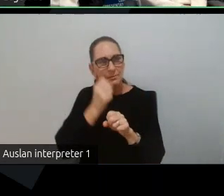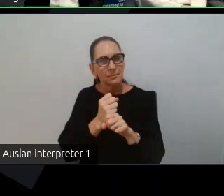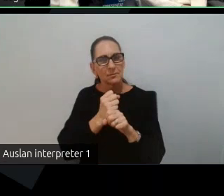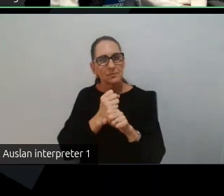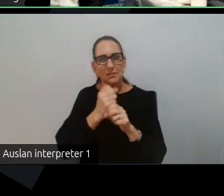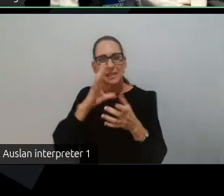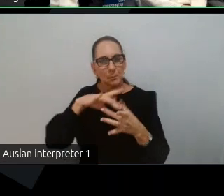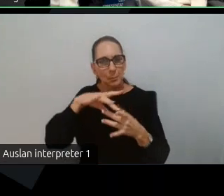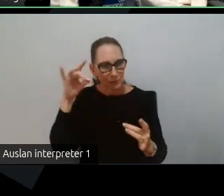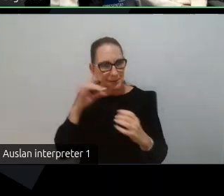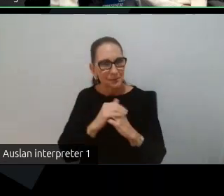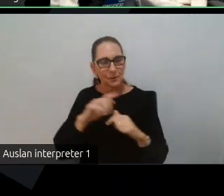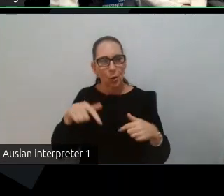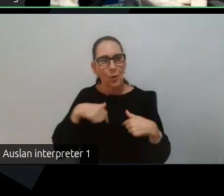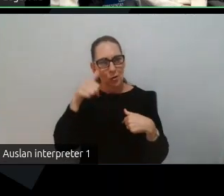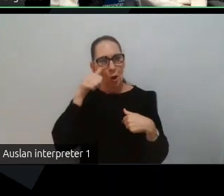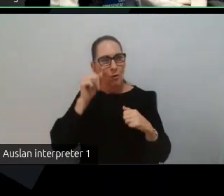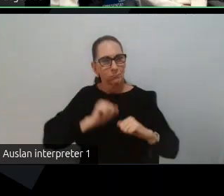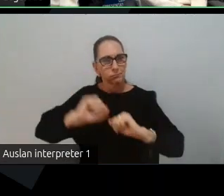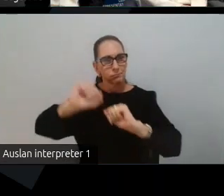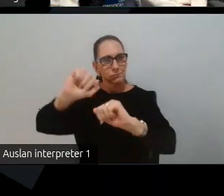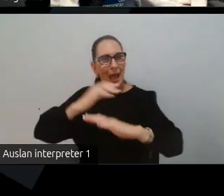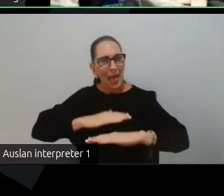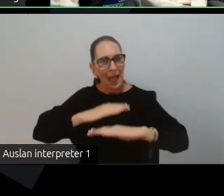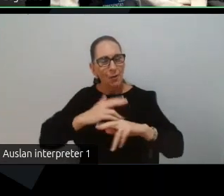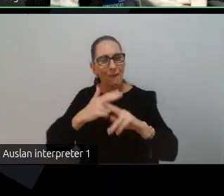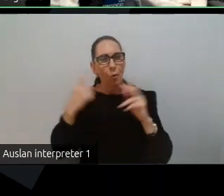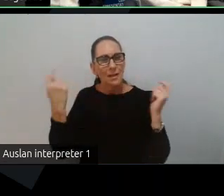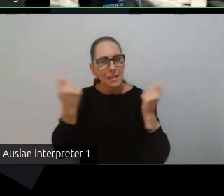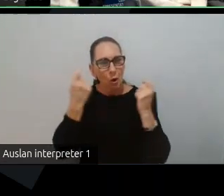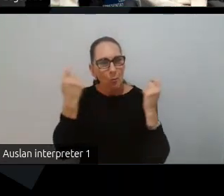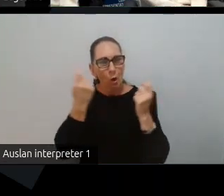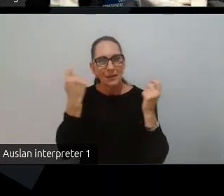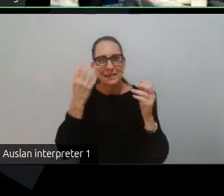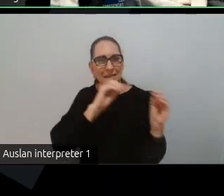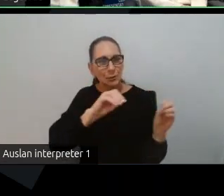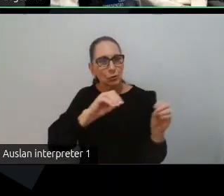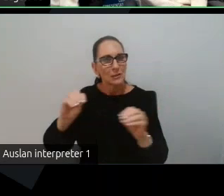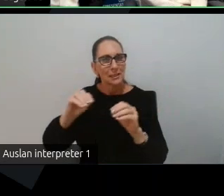have always been places of ceremony, teaching, research, and learning. and we acknowledge the